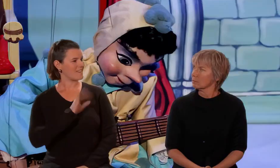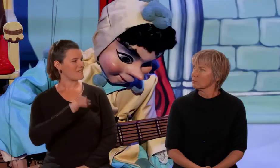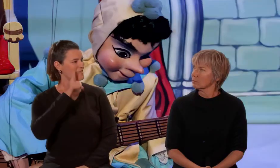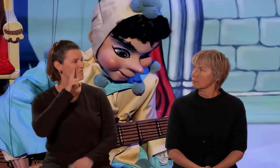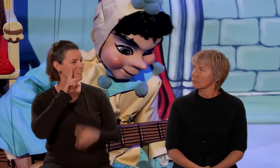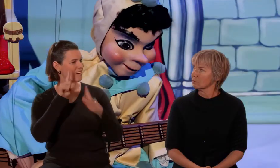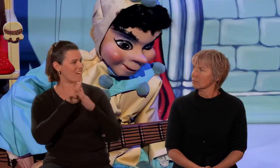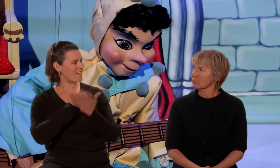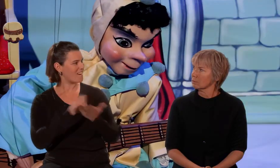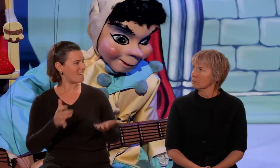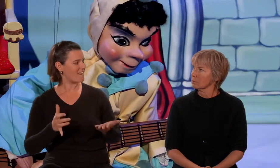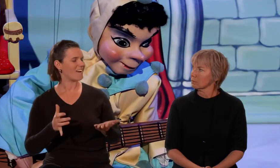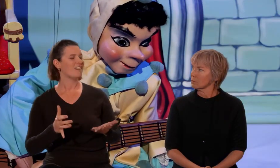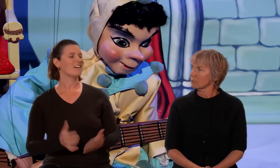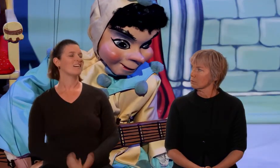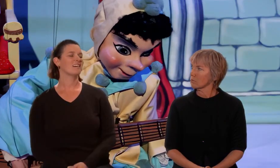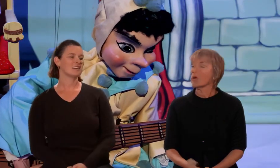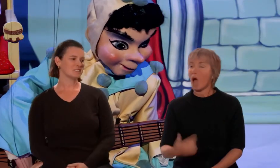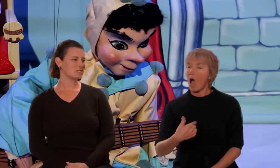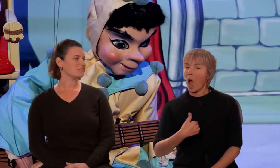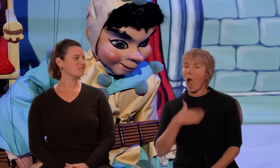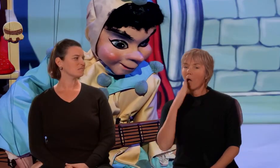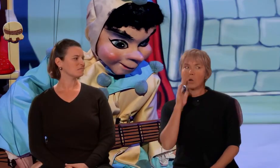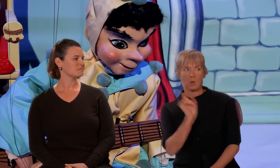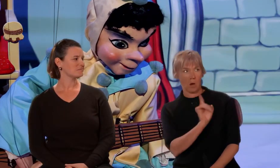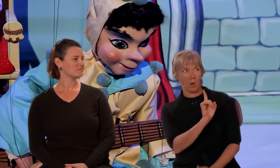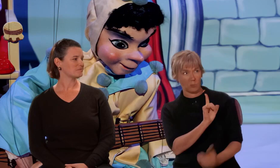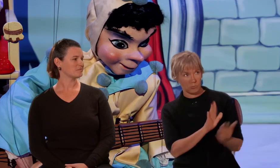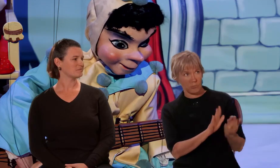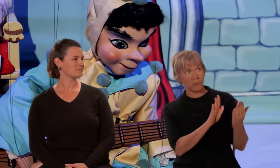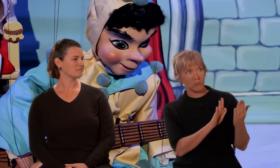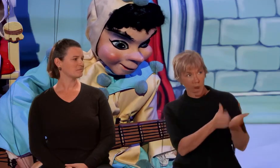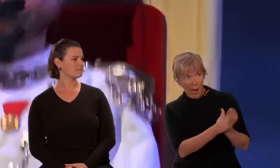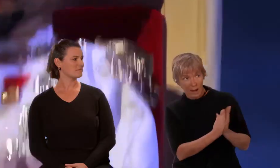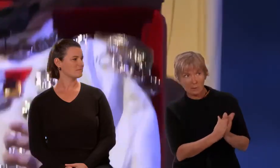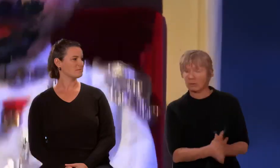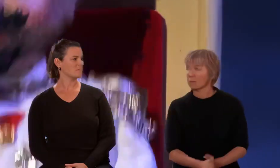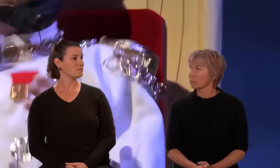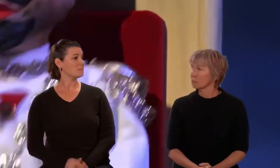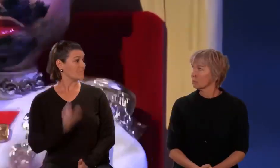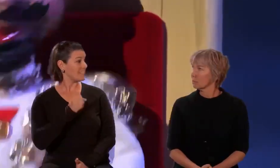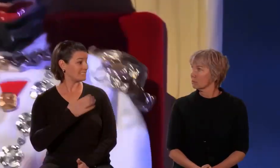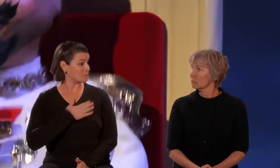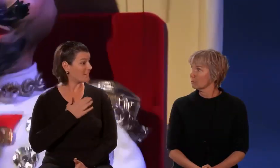[jester] I will go ask her, your Majesty, if you wish. (stops playing lute) [King] Yes, yes! Please do talk to the Princess!